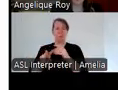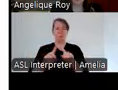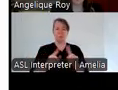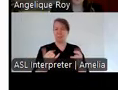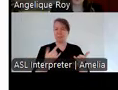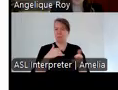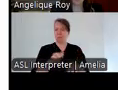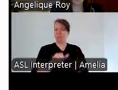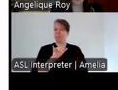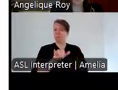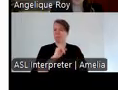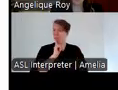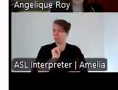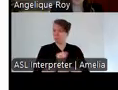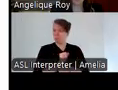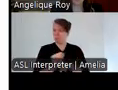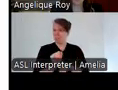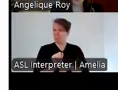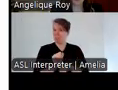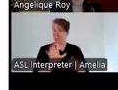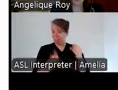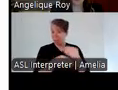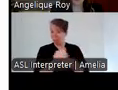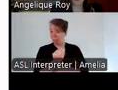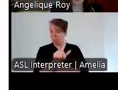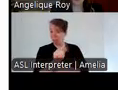but this doesn't always align with real-world application or use.